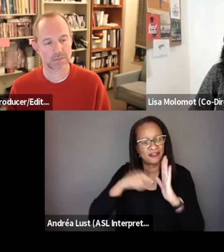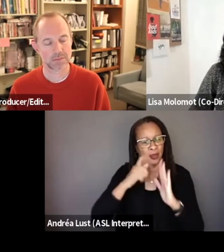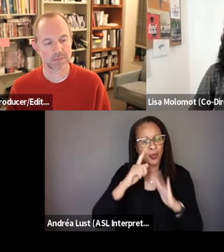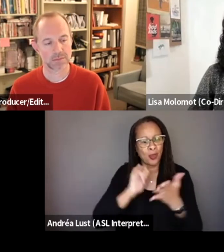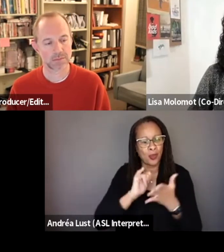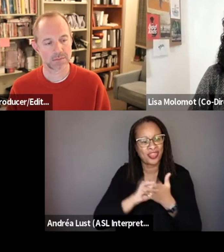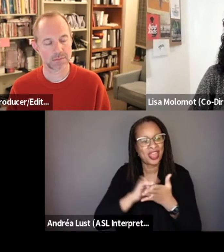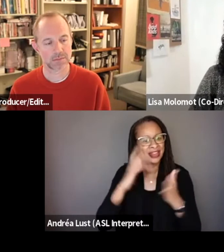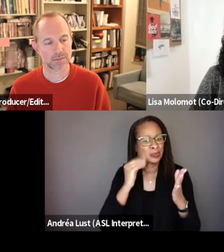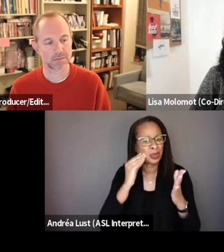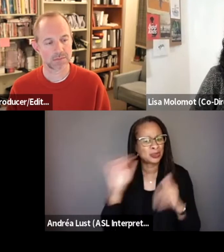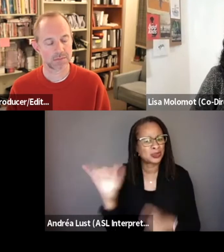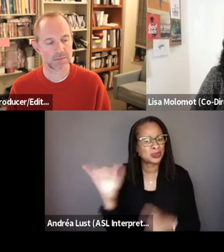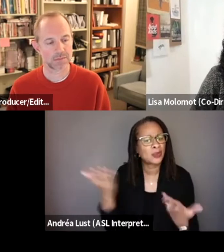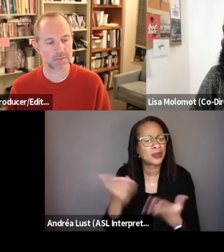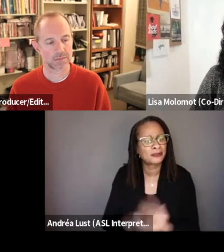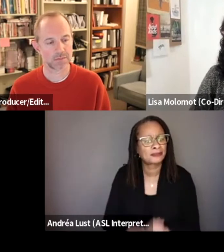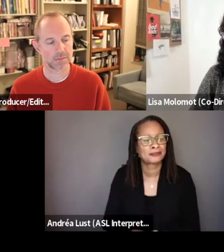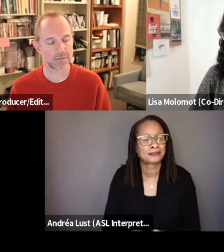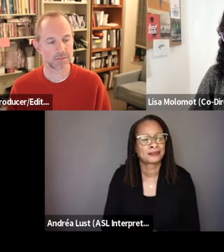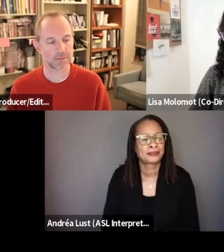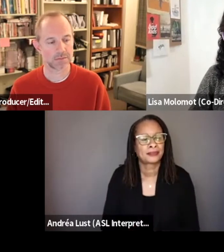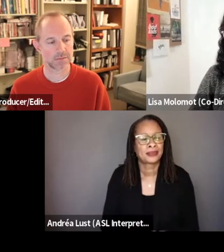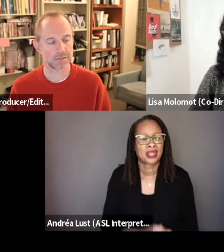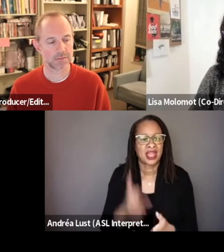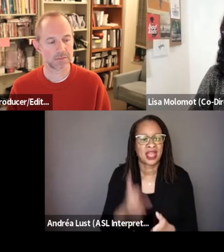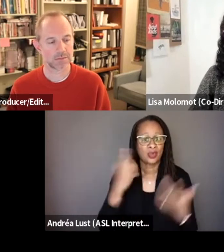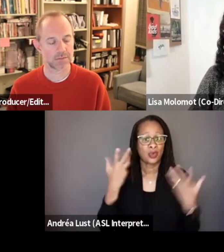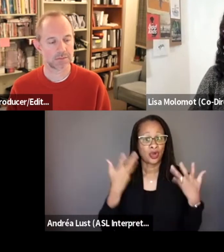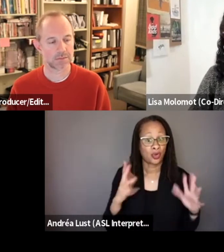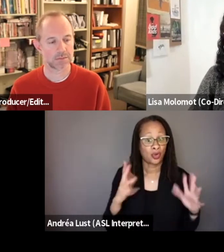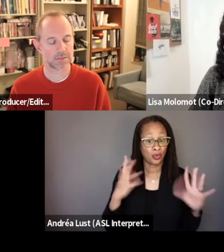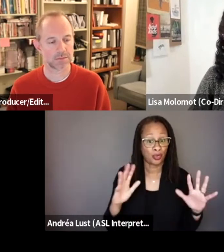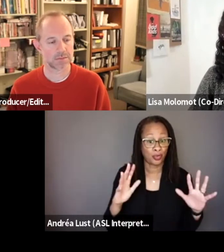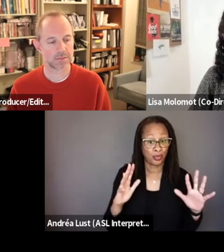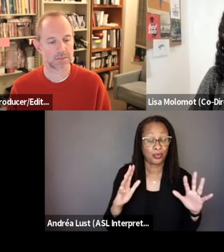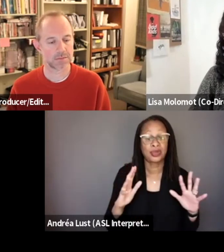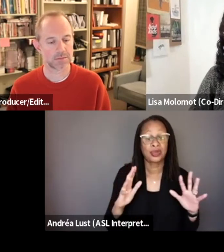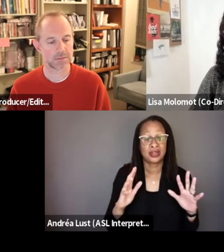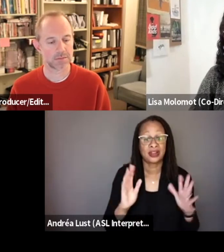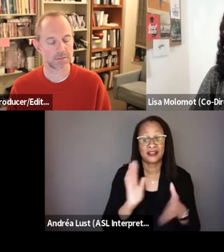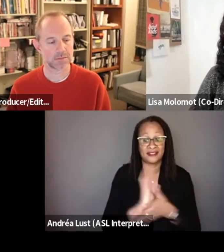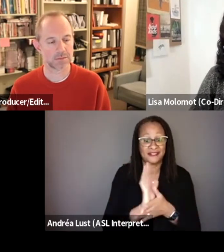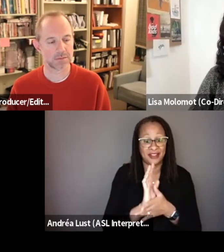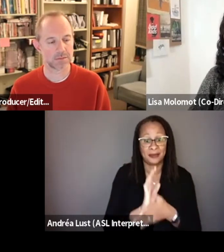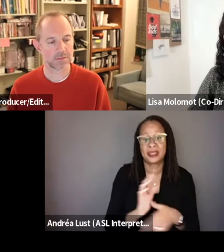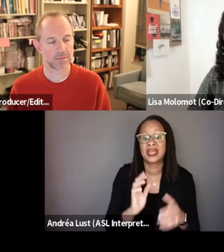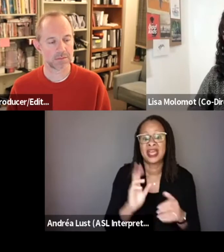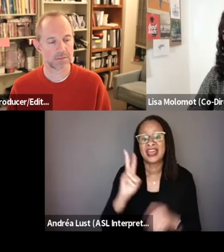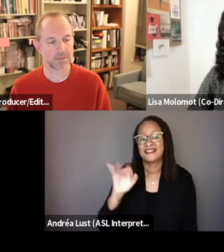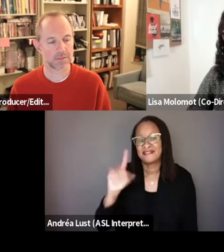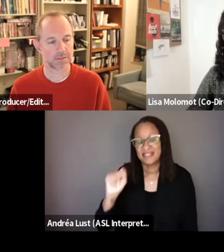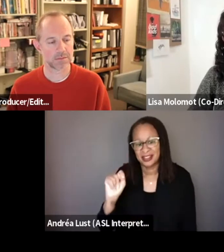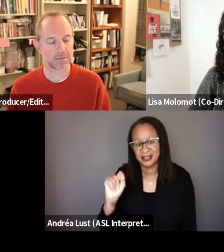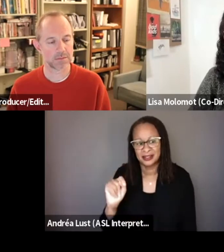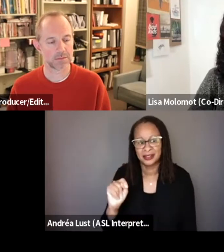Yeah, I think we were already filming with Dr. Mike Vickers, the veterinarian that you see with the puppy